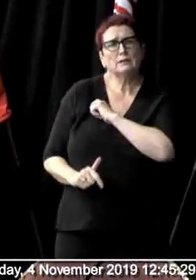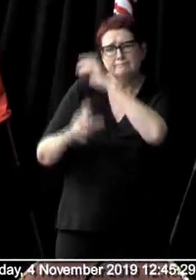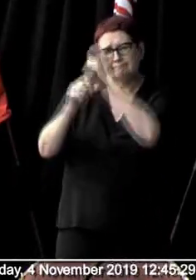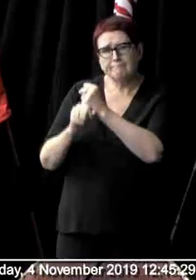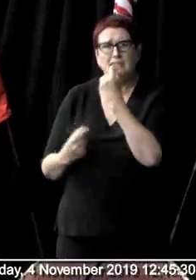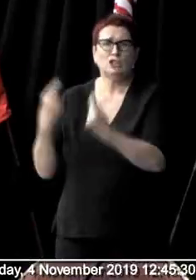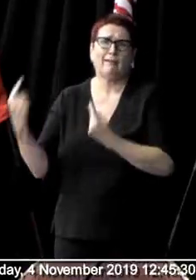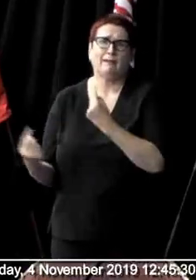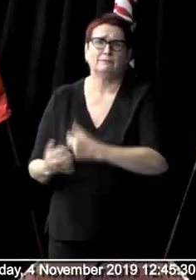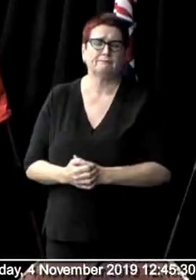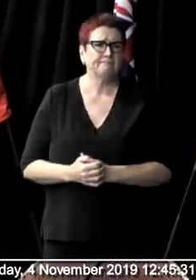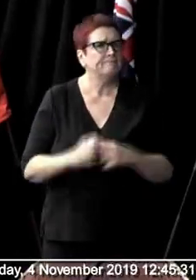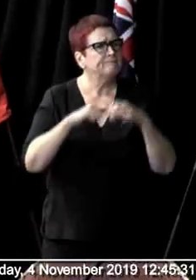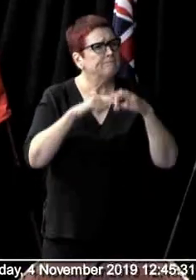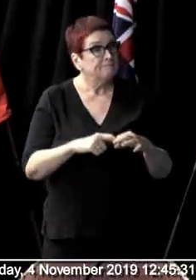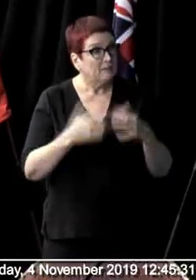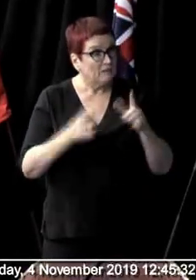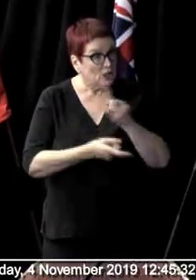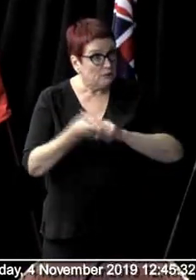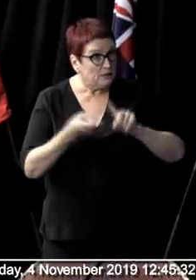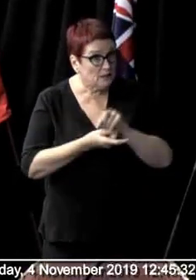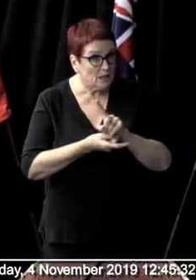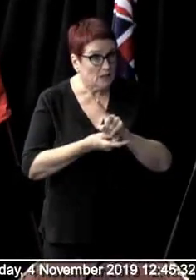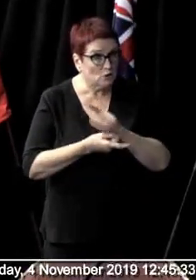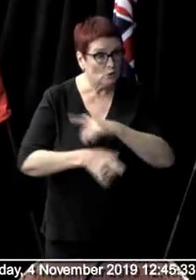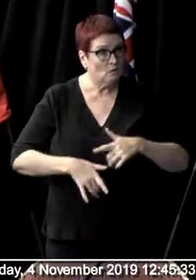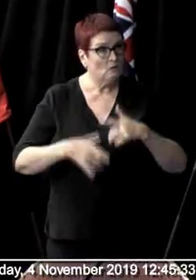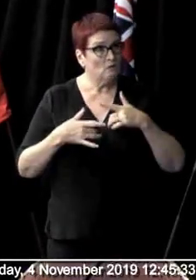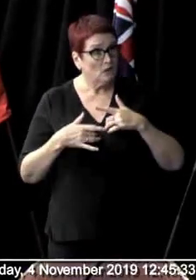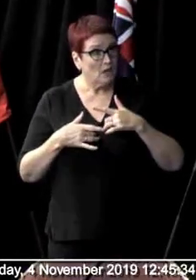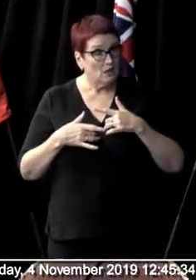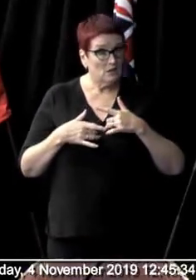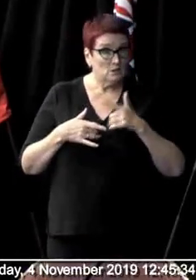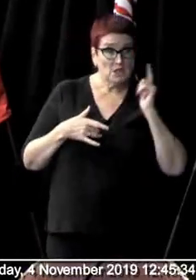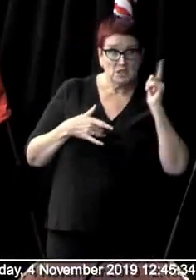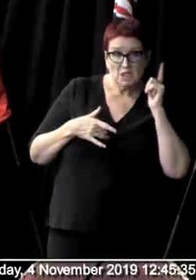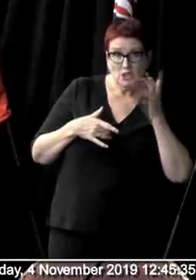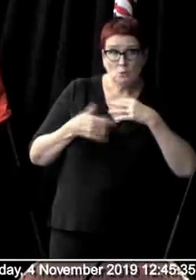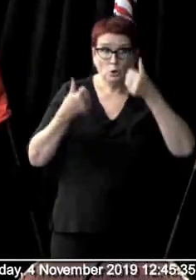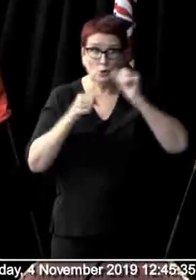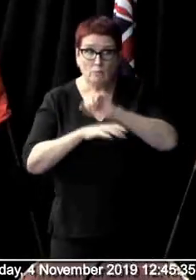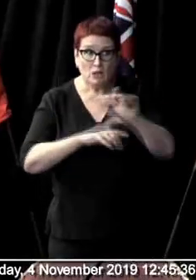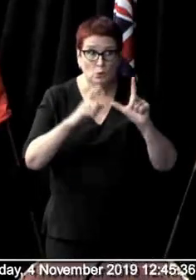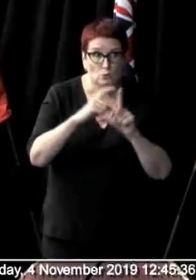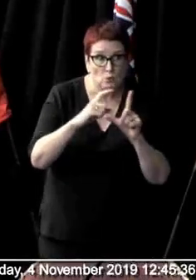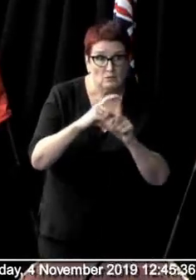And did you come out of the meeting with the sense that the participants wanted to know about [REDACTED] and how she works?